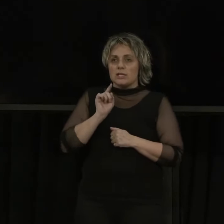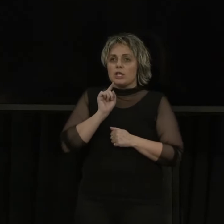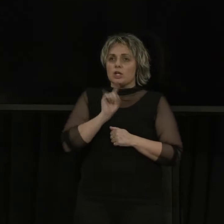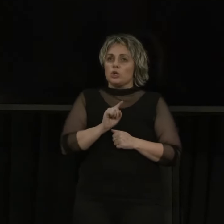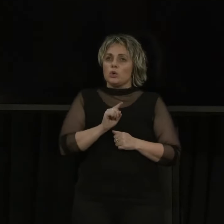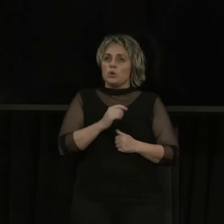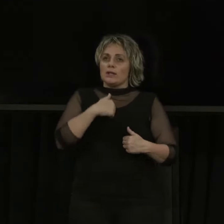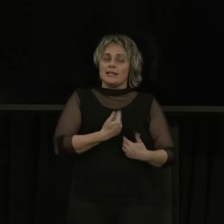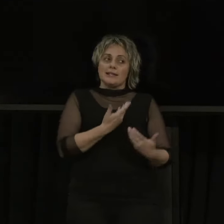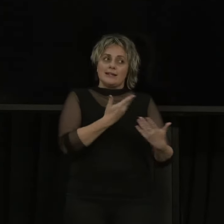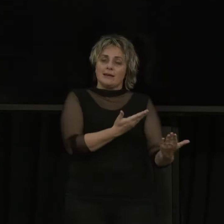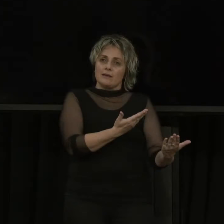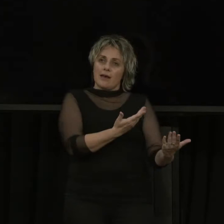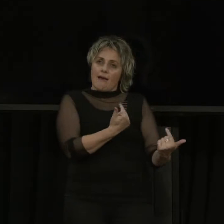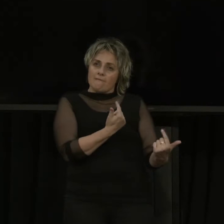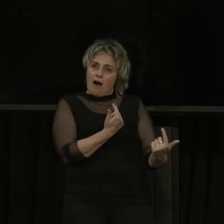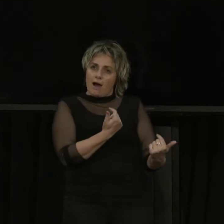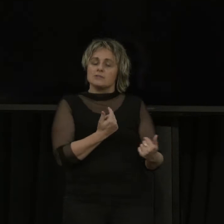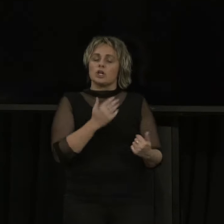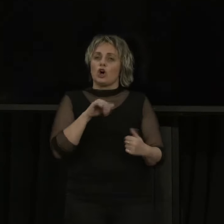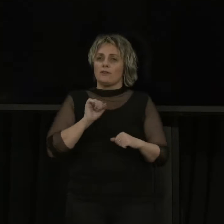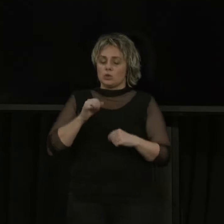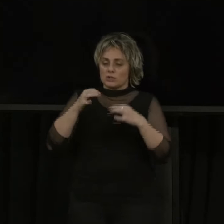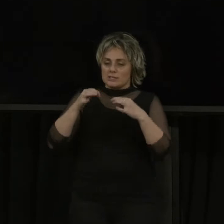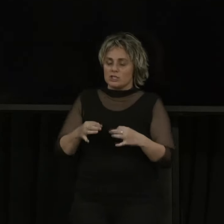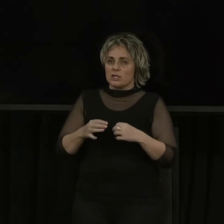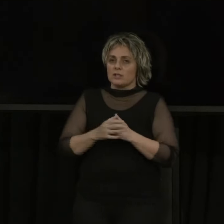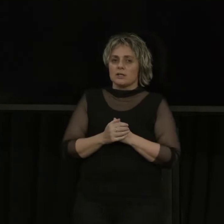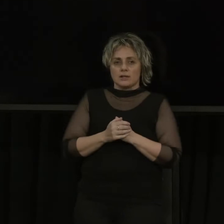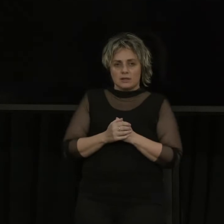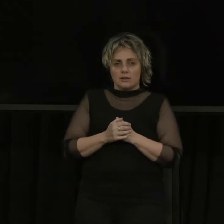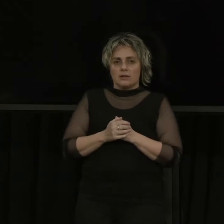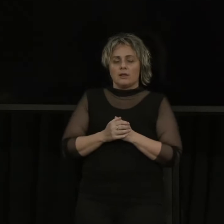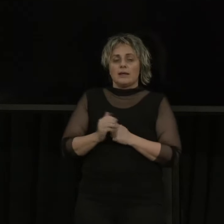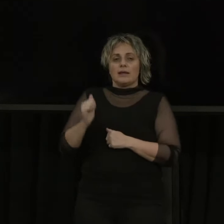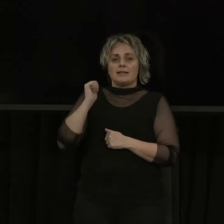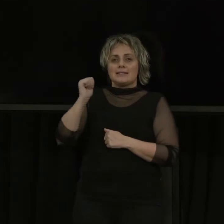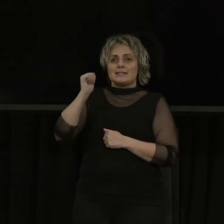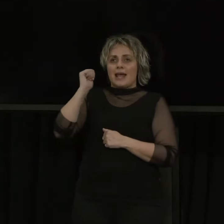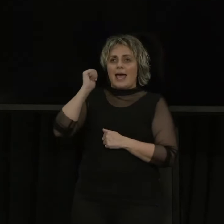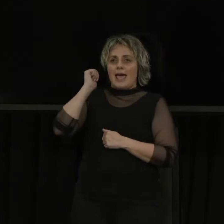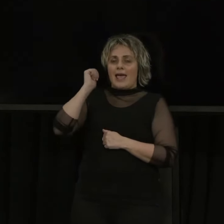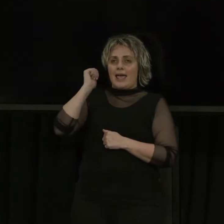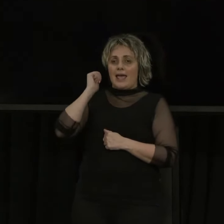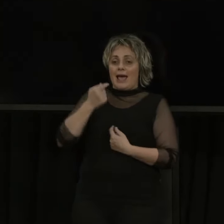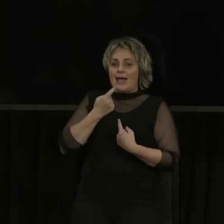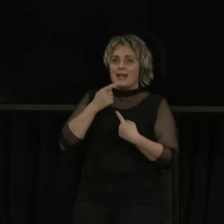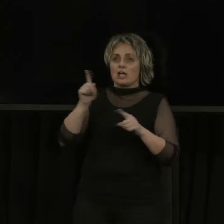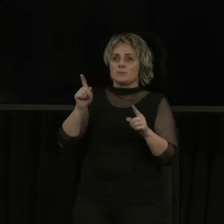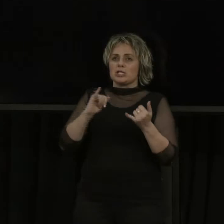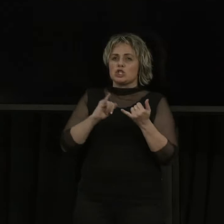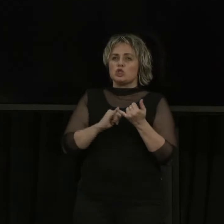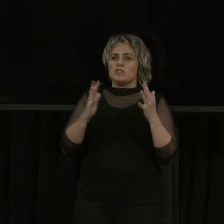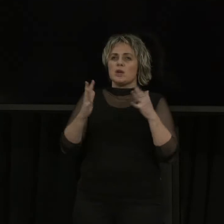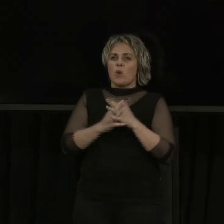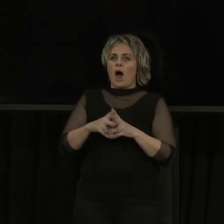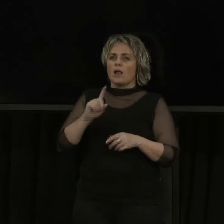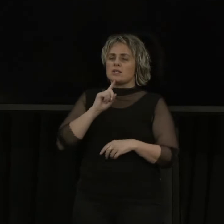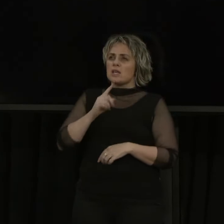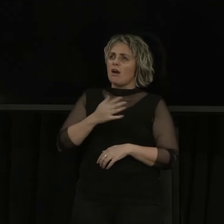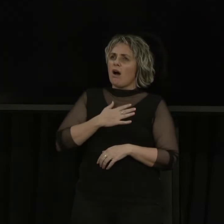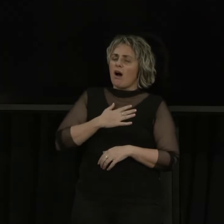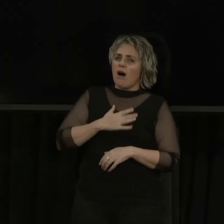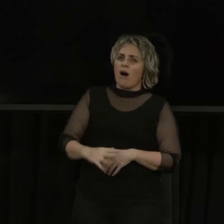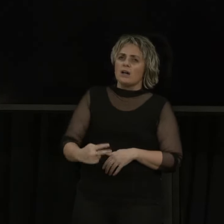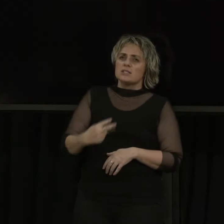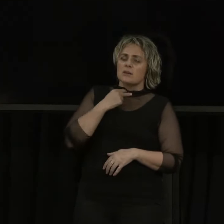I did say was going to finish